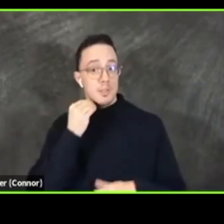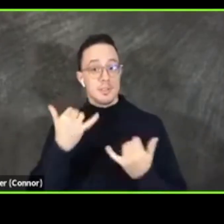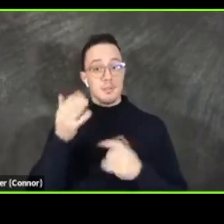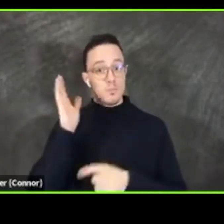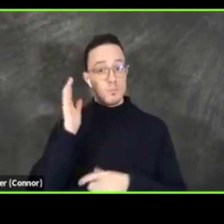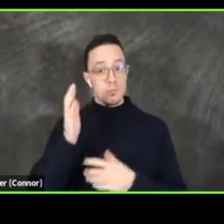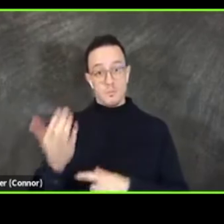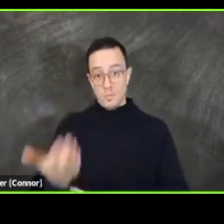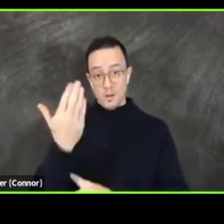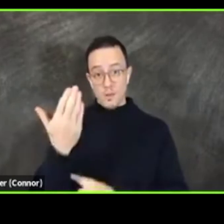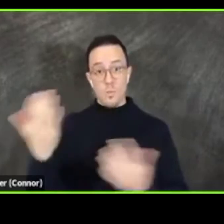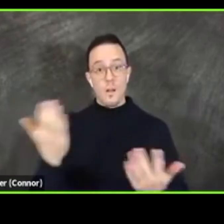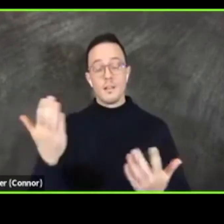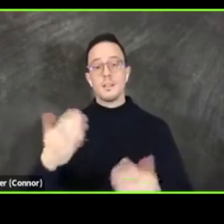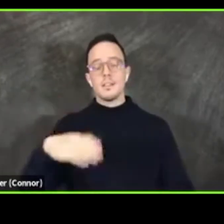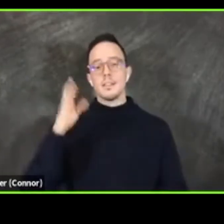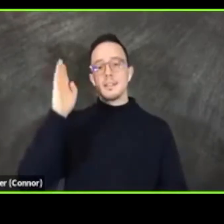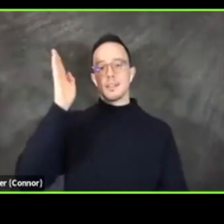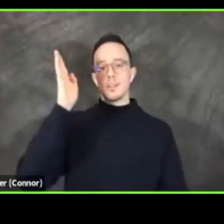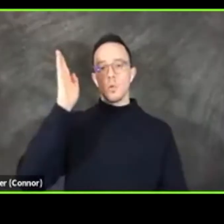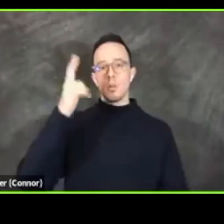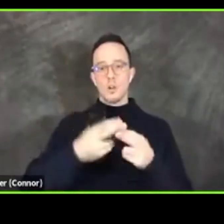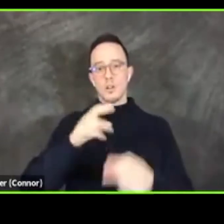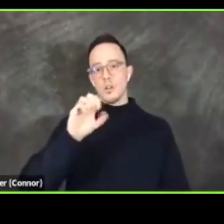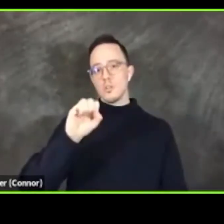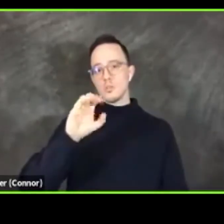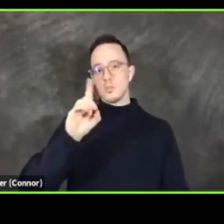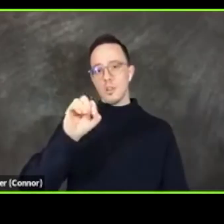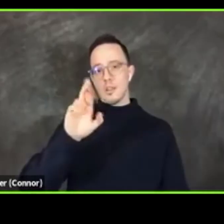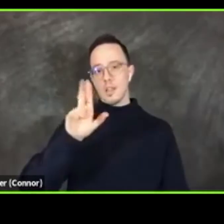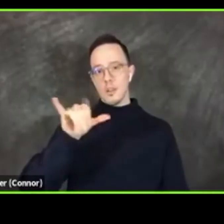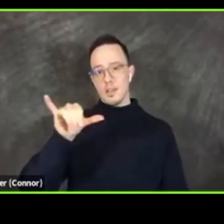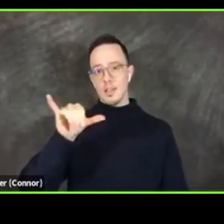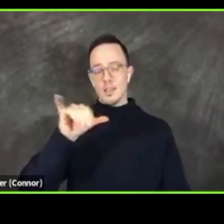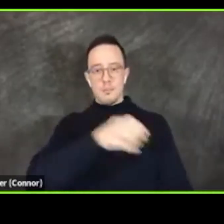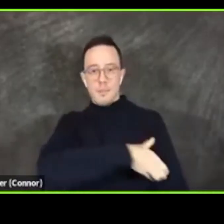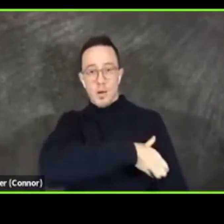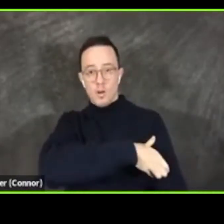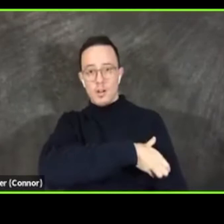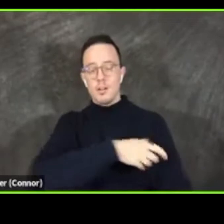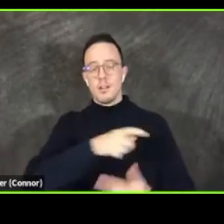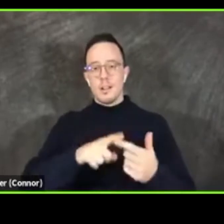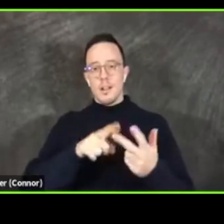SOLIDARITY, POWER & RESONANCE: INDIGENOUS LED MEASURES OF CULTURE SHIFT IN PERFORMANCE AND POTENTIALITY.